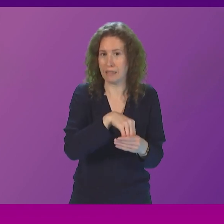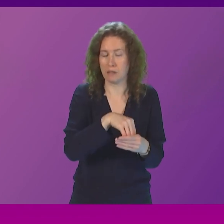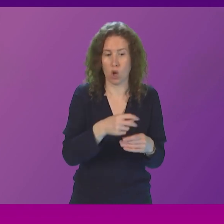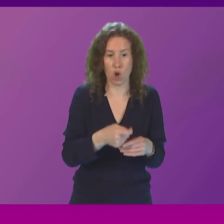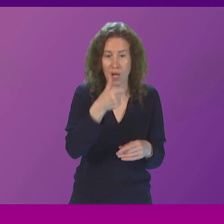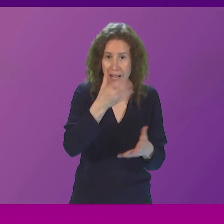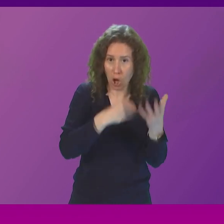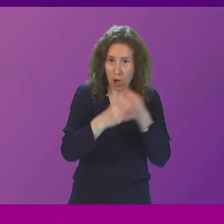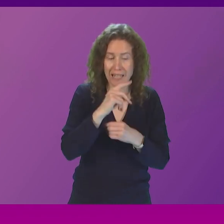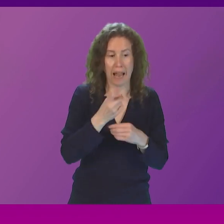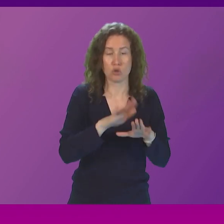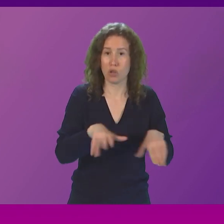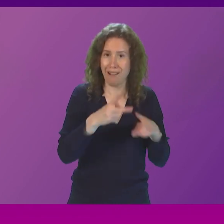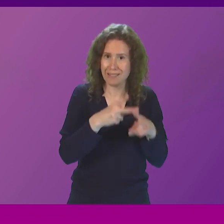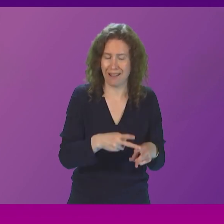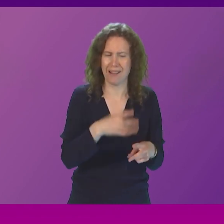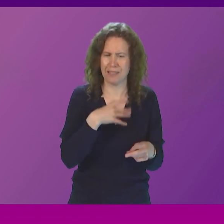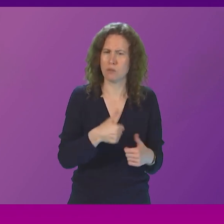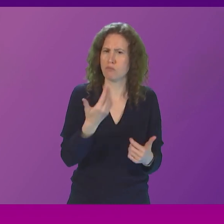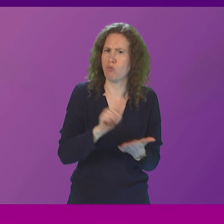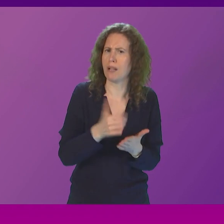learning and childcare are well paid.